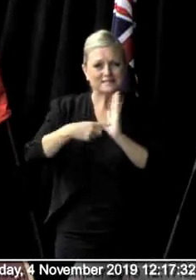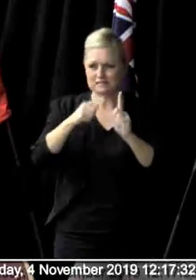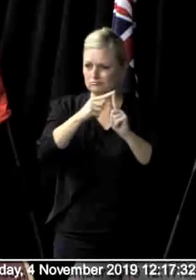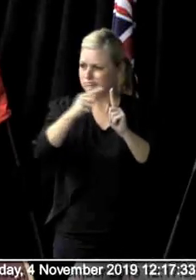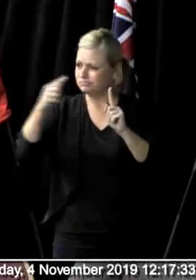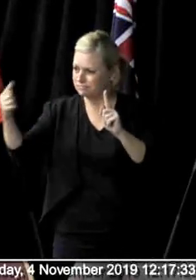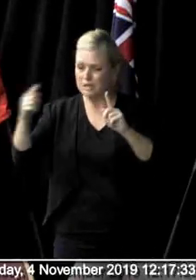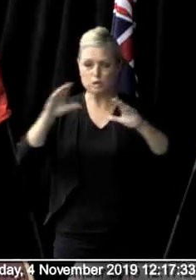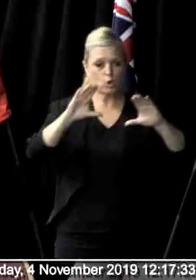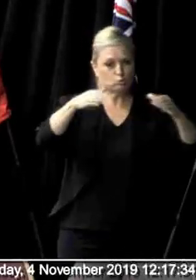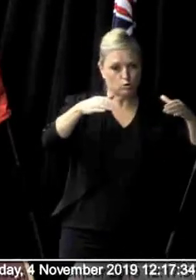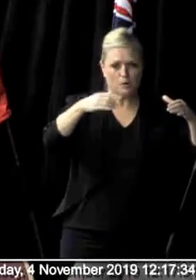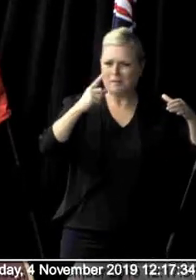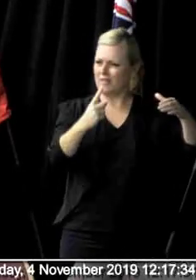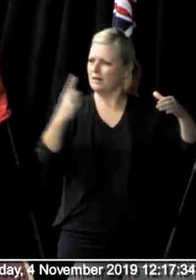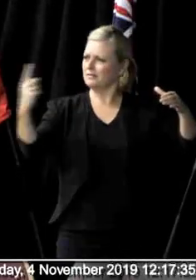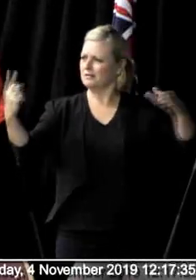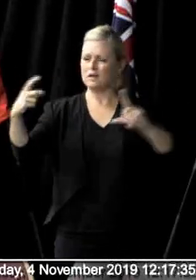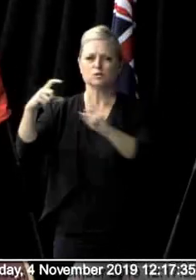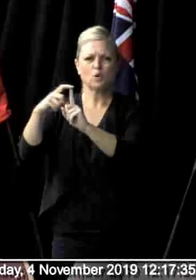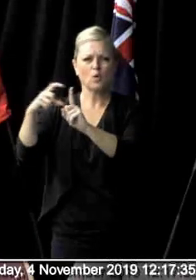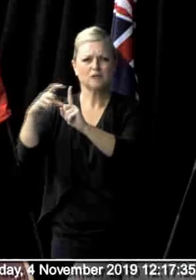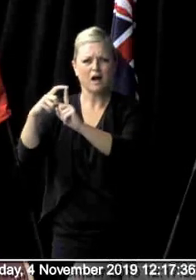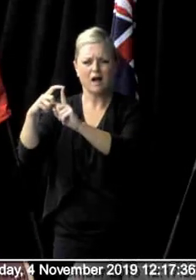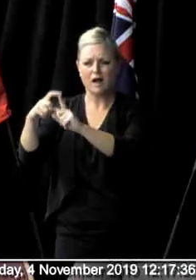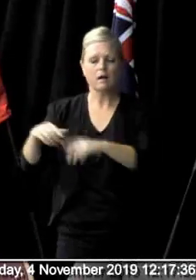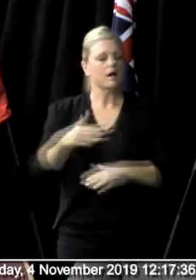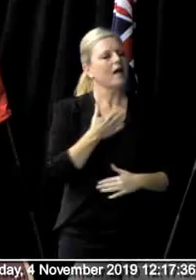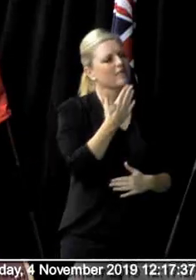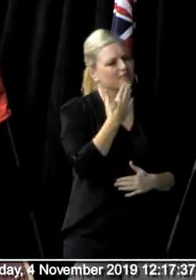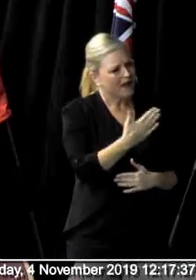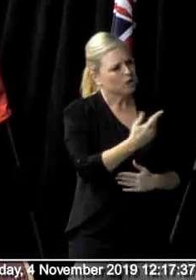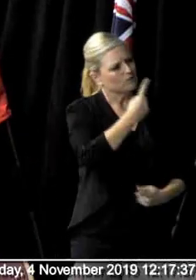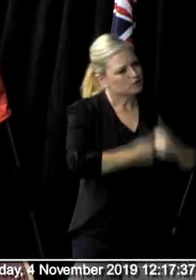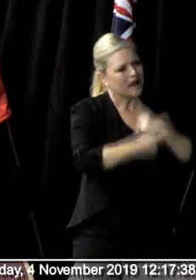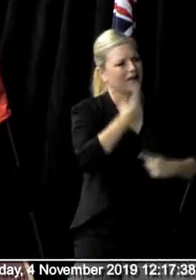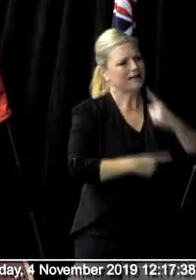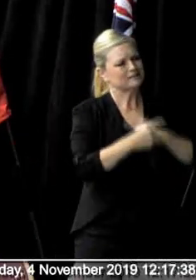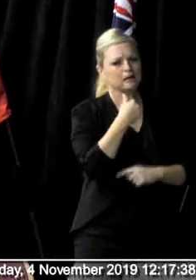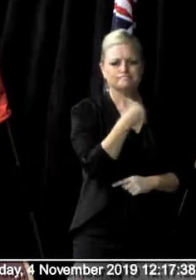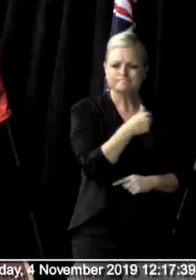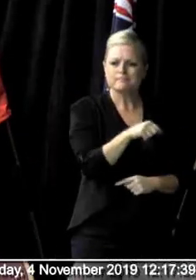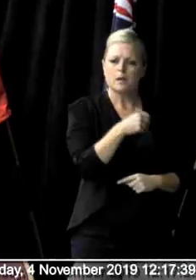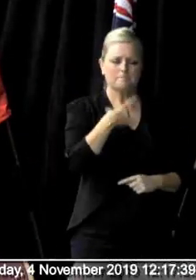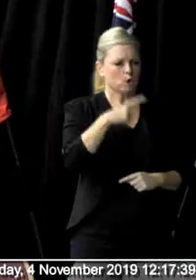And for you, in your words that shows as stereotyping of Down syndrome, low expectation and limits?